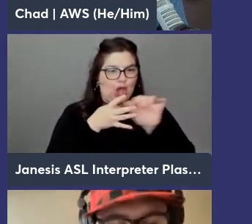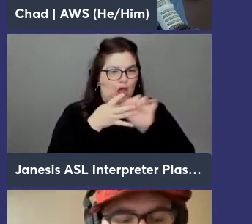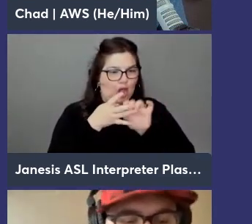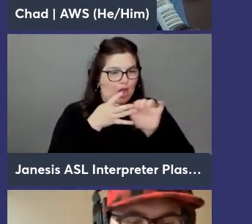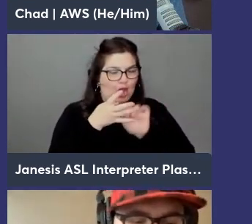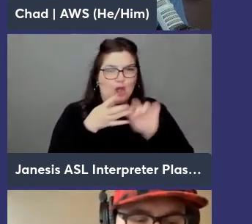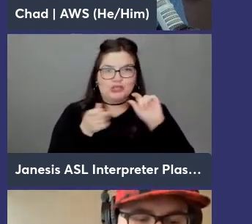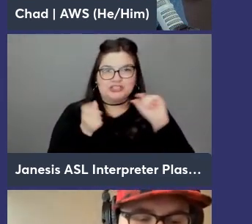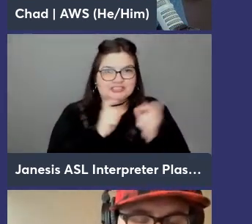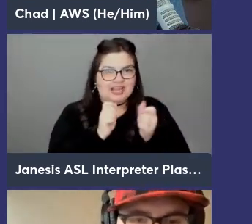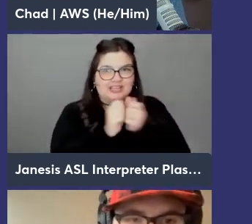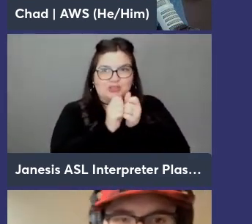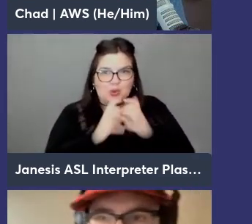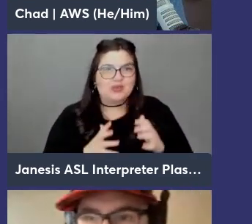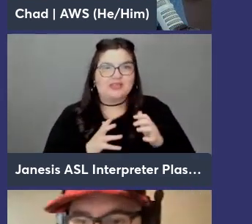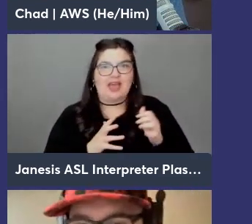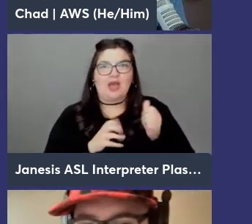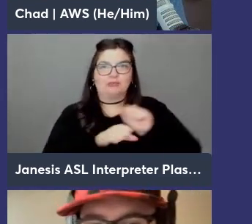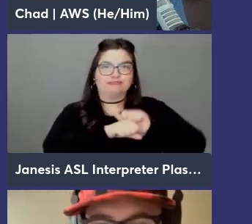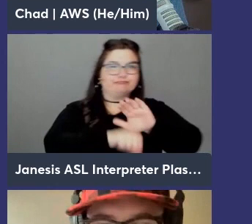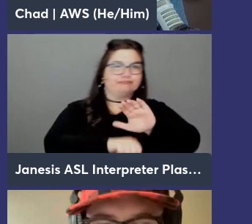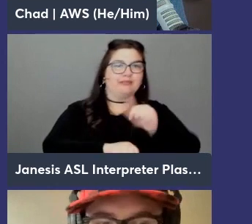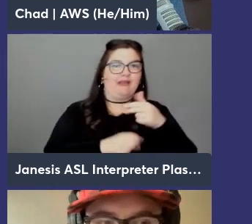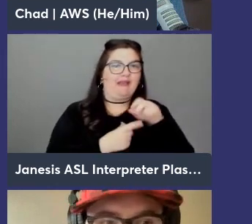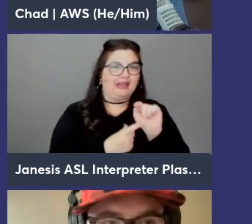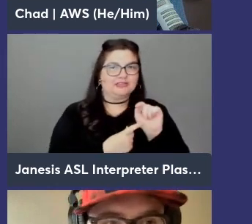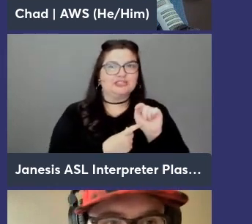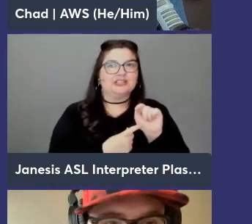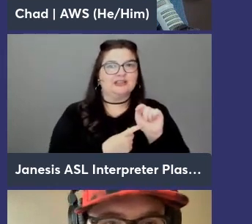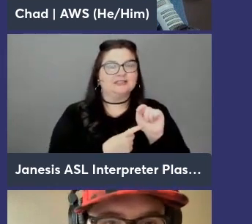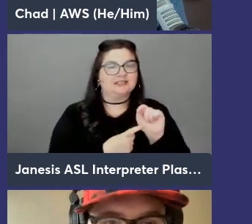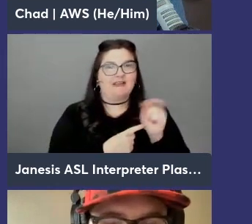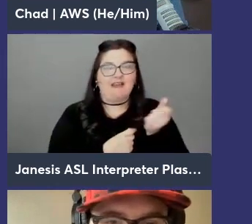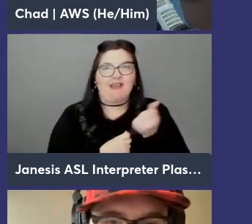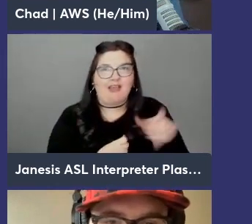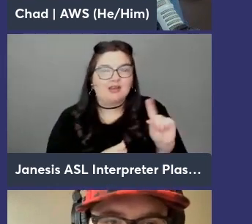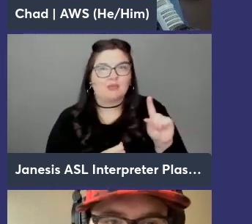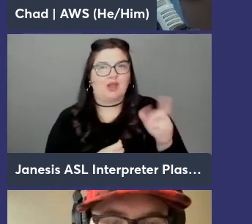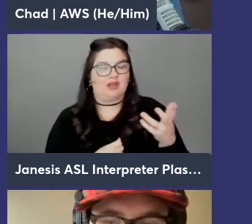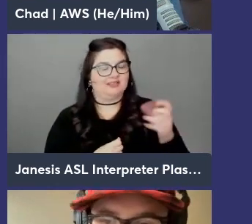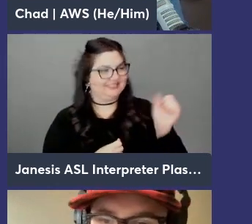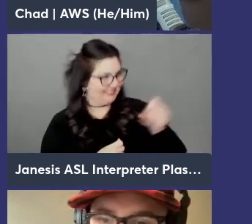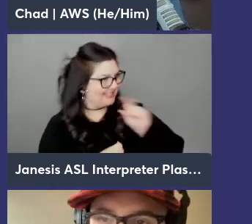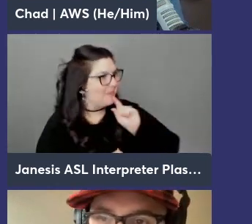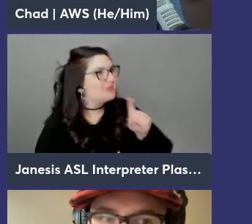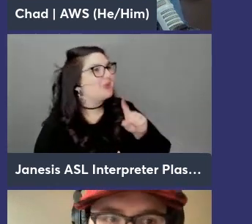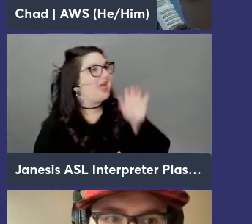and without deploying any agents anywhere. Absolutely. I think that's a uniqueness of Lumigo.